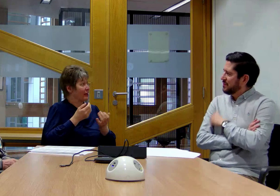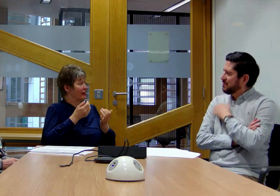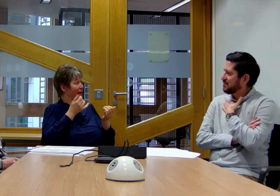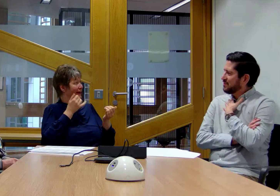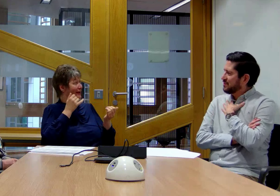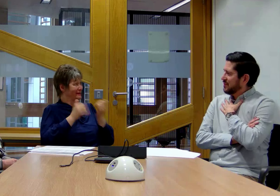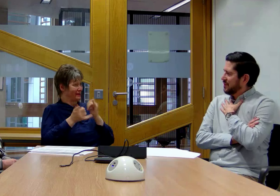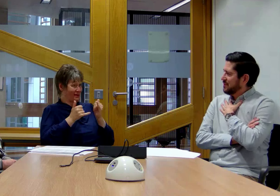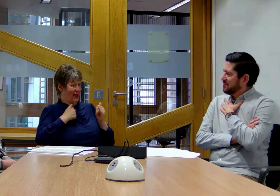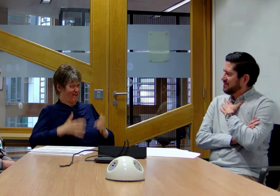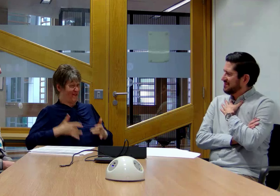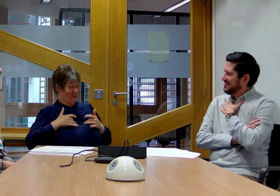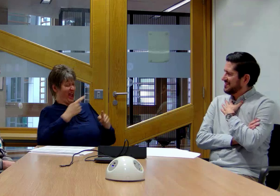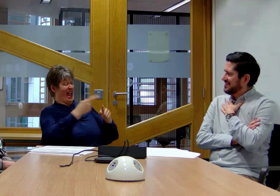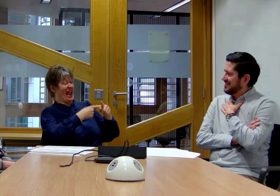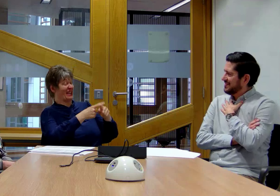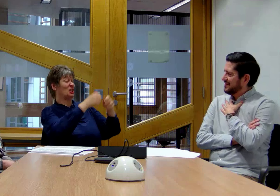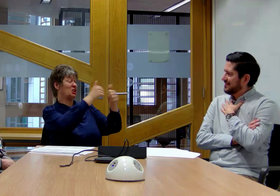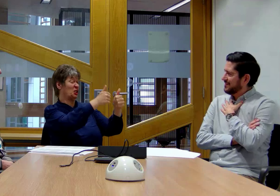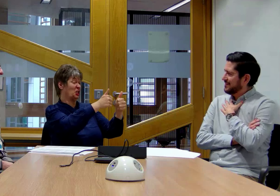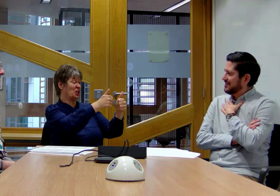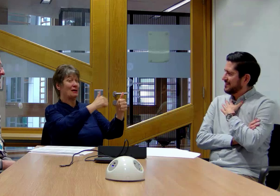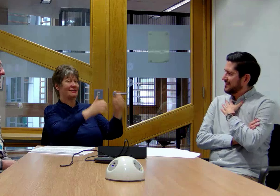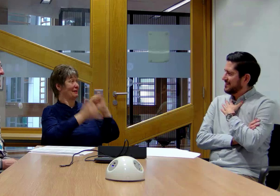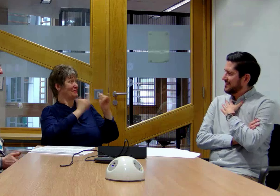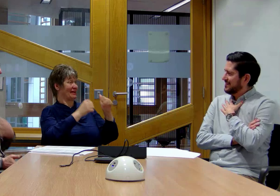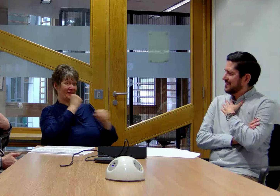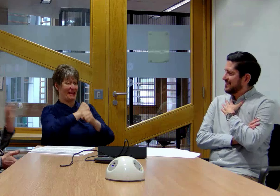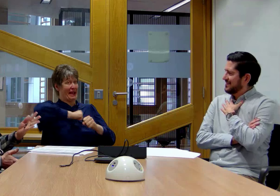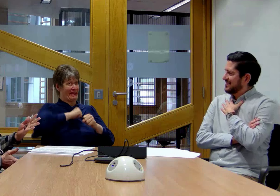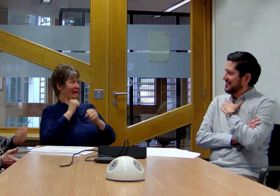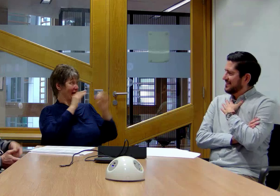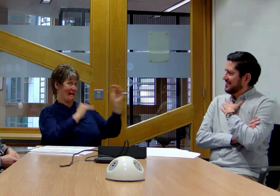Sometimes we come up with better terms in Gaelic than they have in English though, and